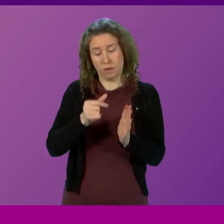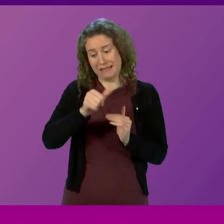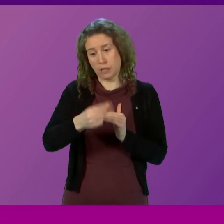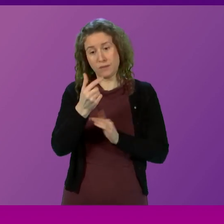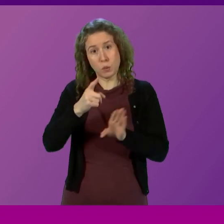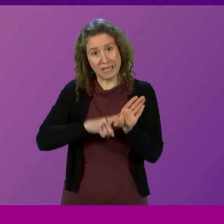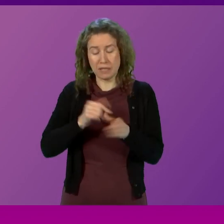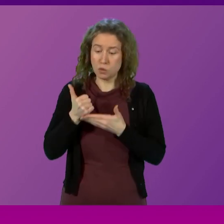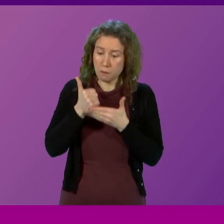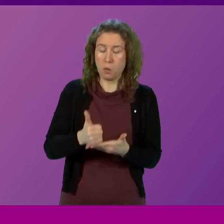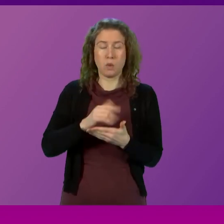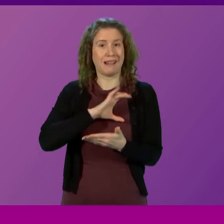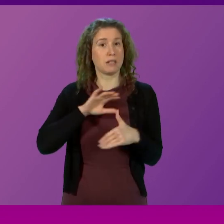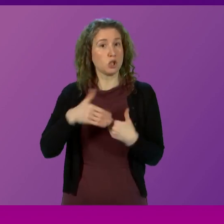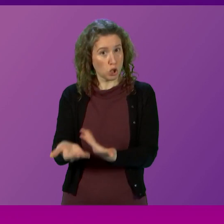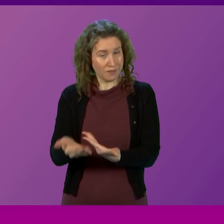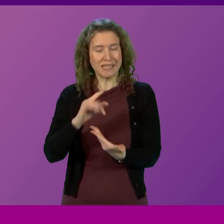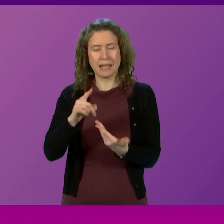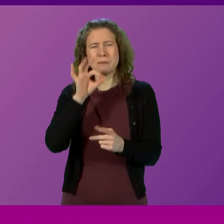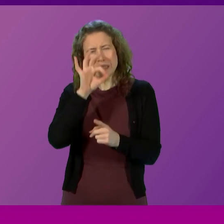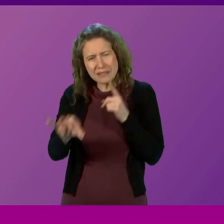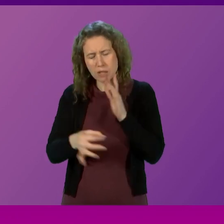we will invest £40 million to support cancer services and, specifically, to improve waiting